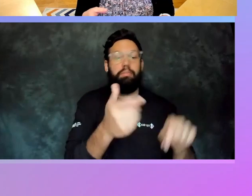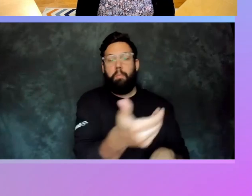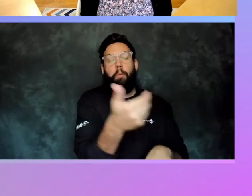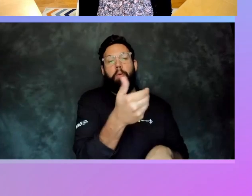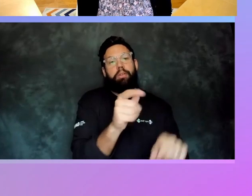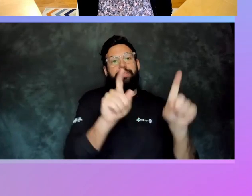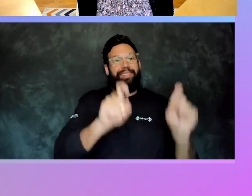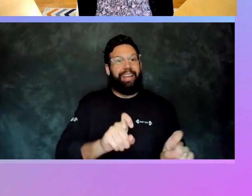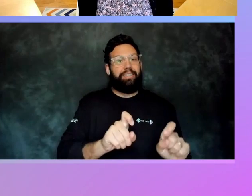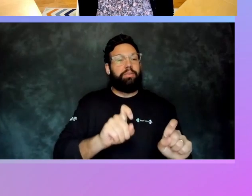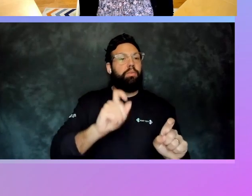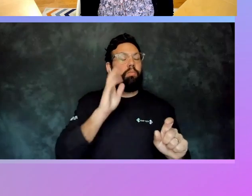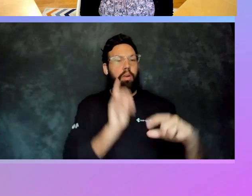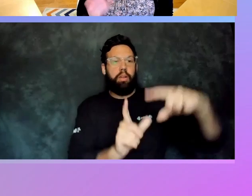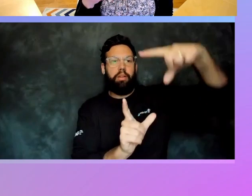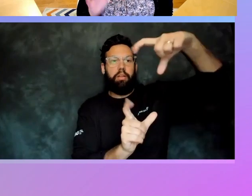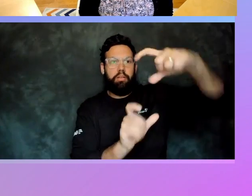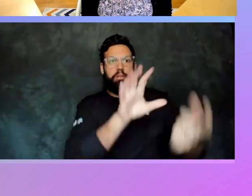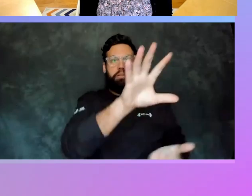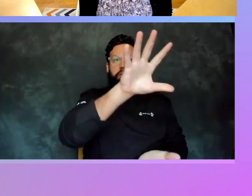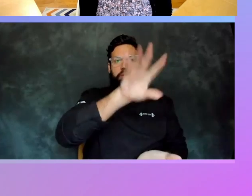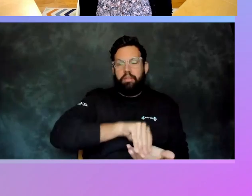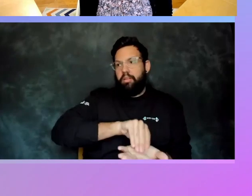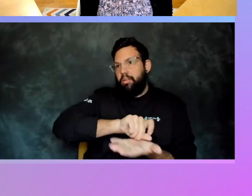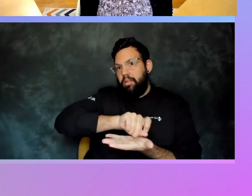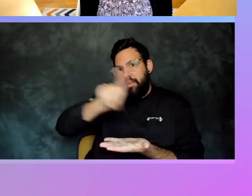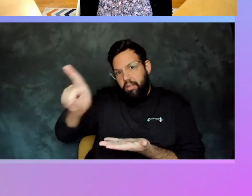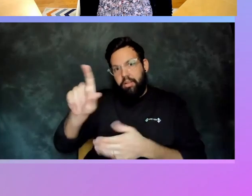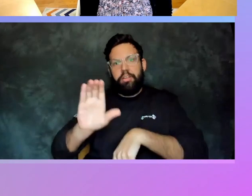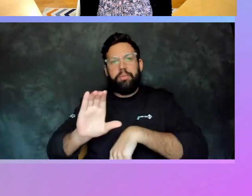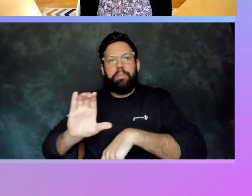commonly detected accessibility issues for years running. On average each home